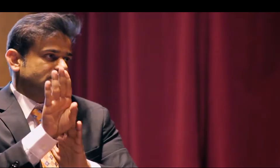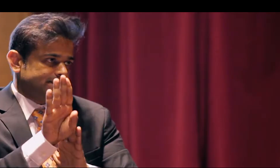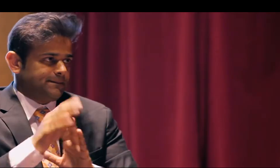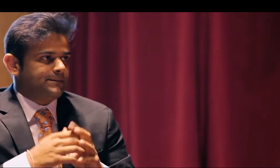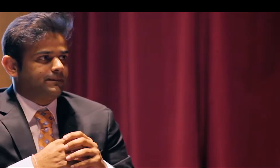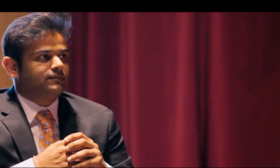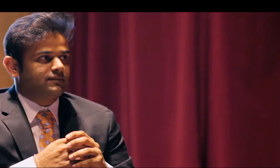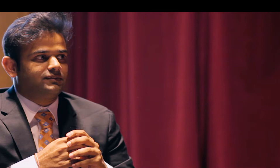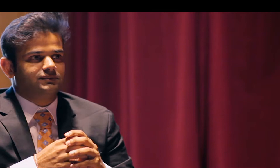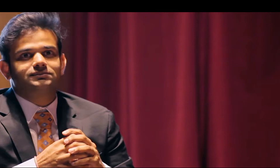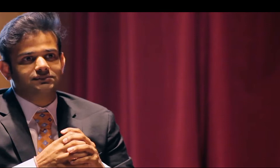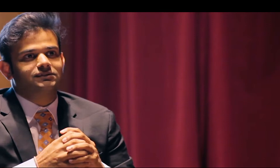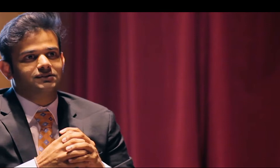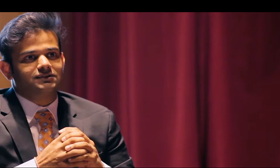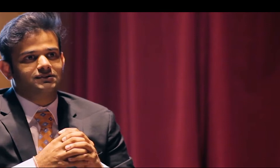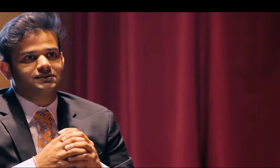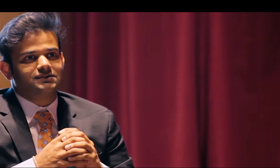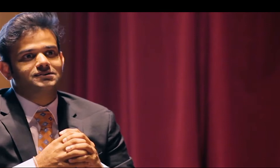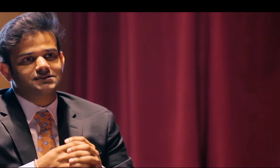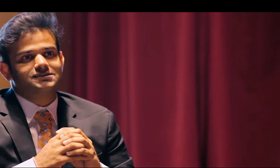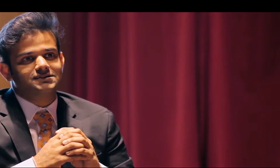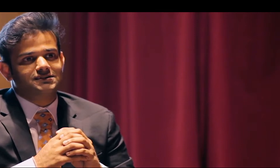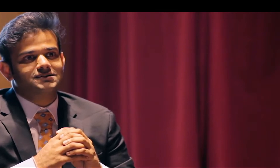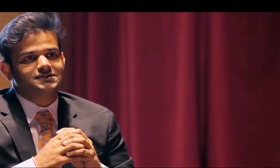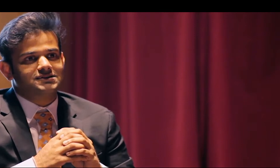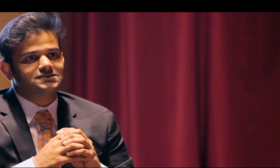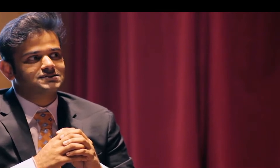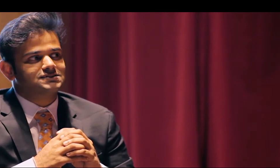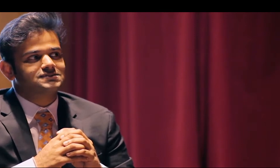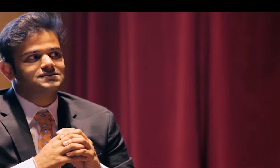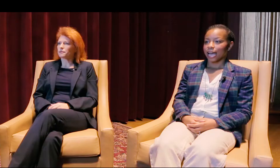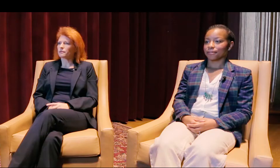how would you teach them how to connect and build their relationships?